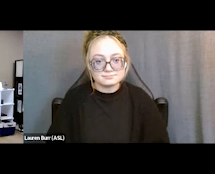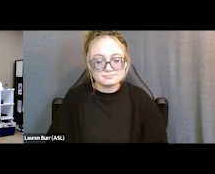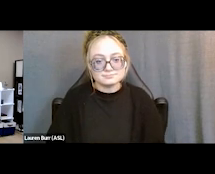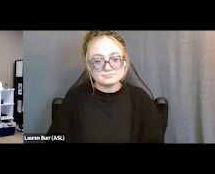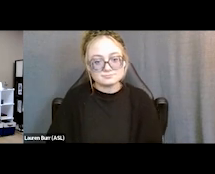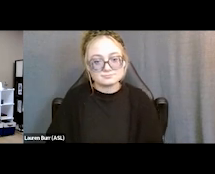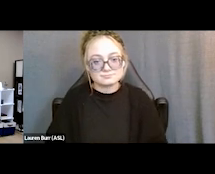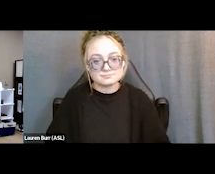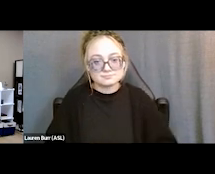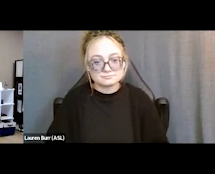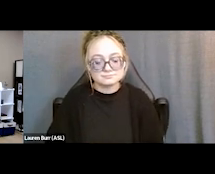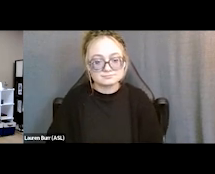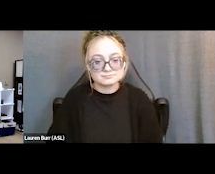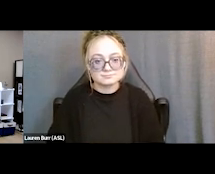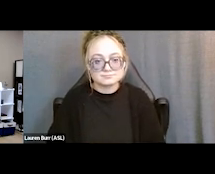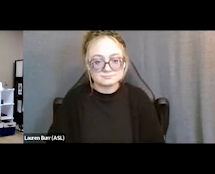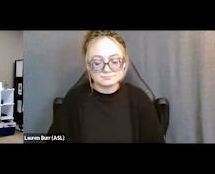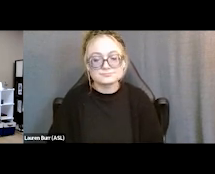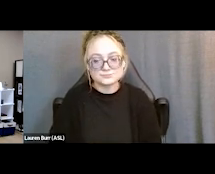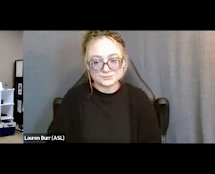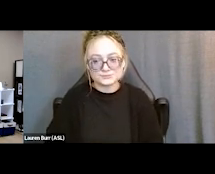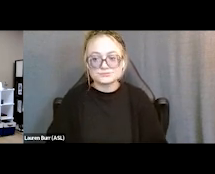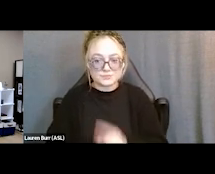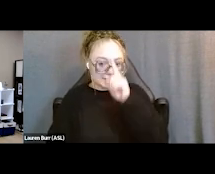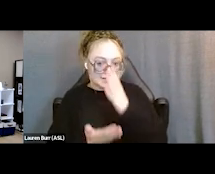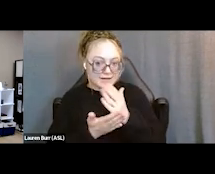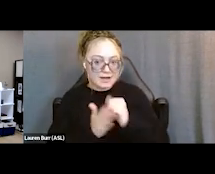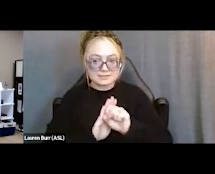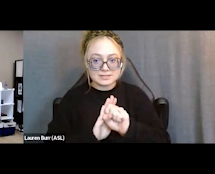Not only are psychotic symptoms very distressing to a lot of people, but not always.